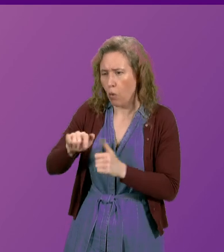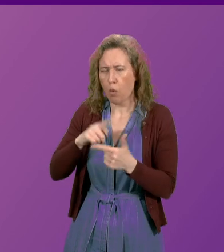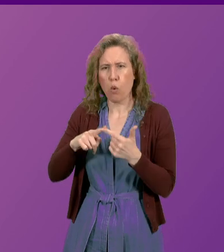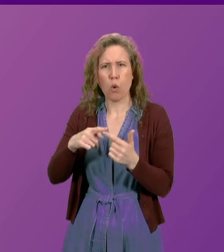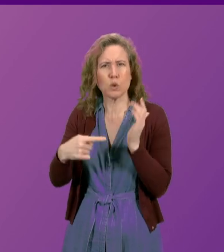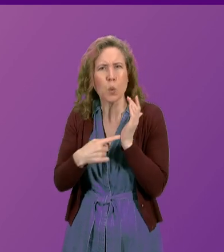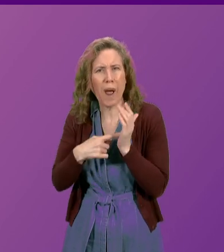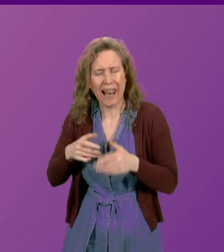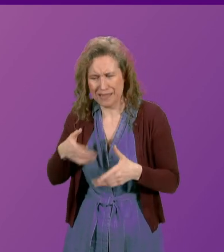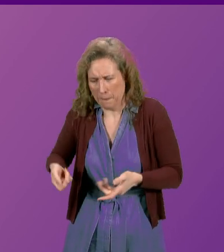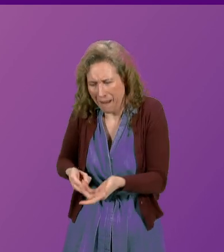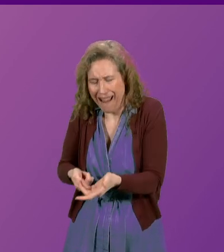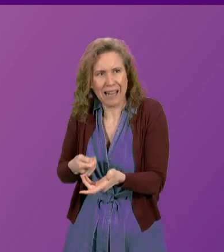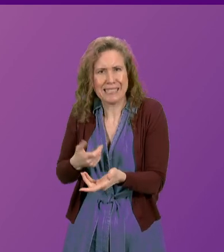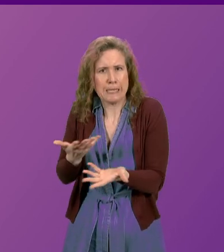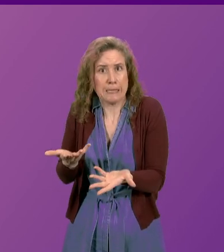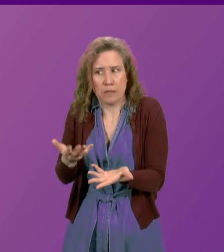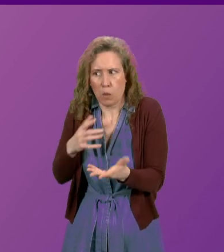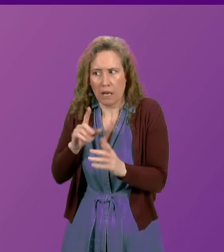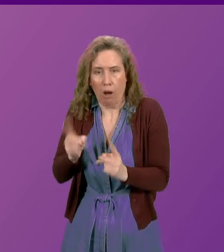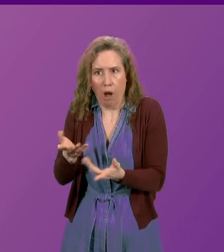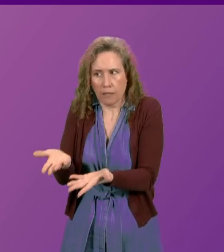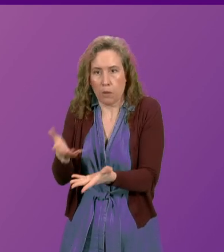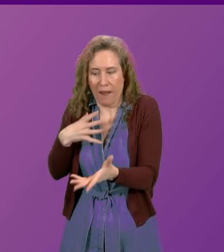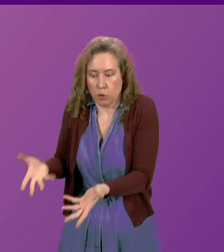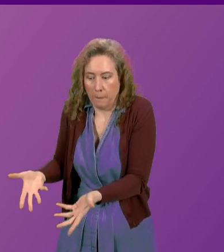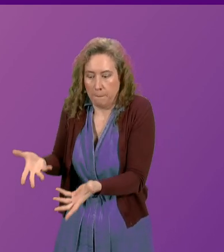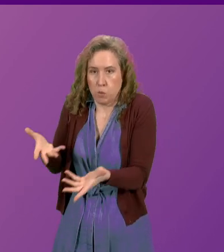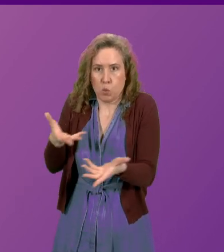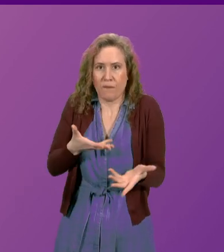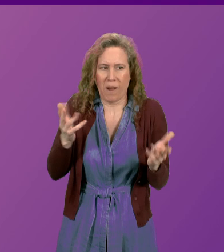you have to take a patient out of their bed space and move them into a corridor,